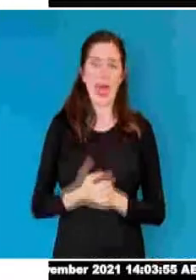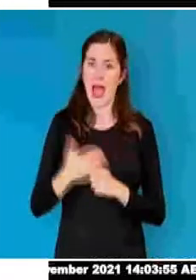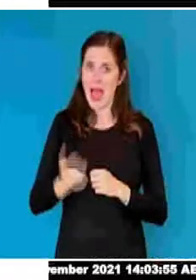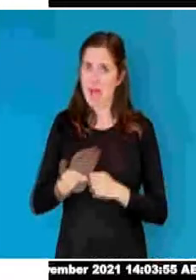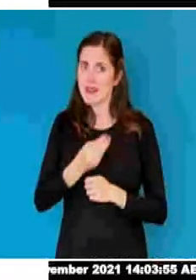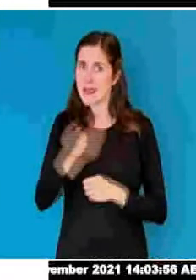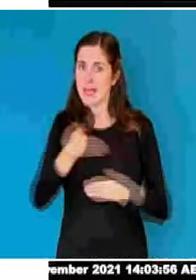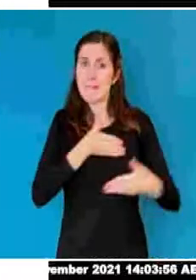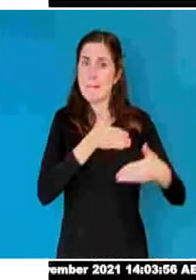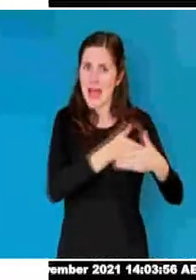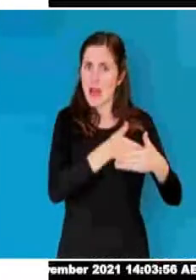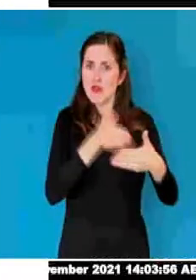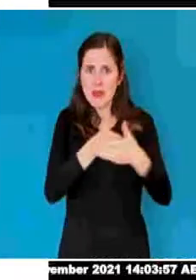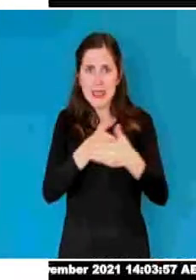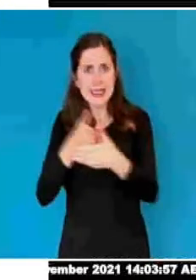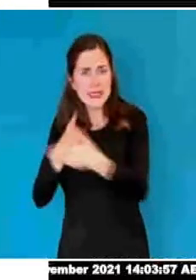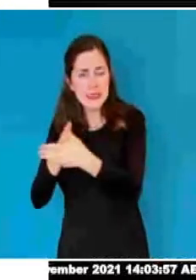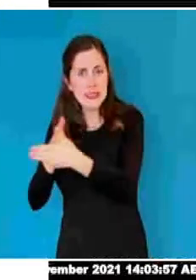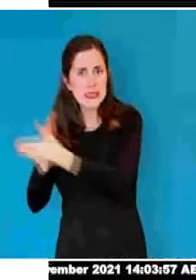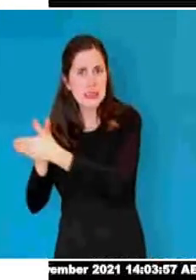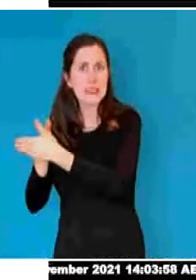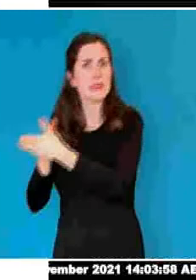recruiting, supporting and adjusting.